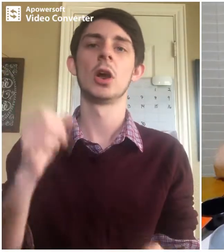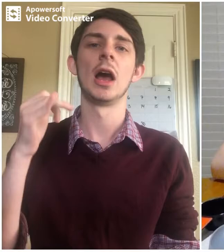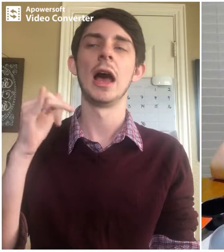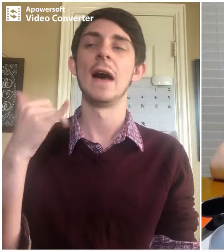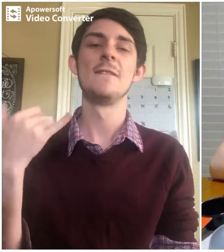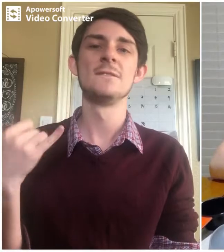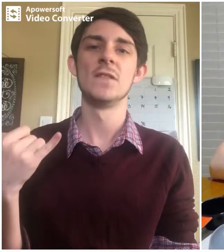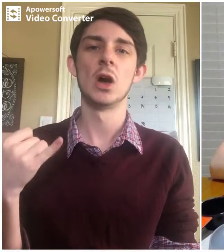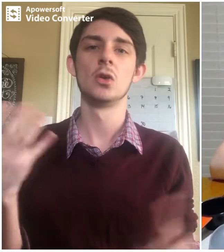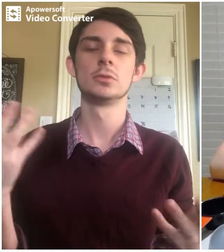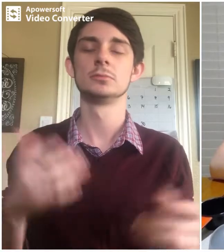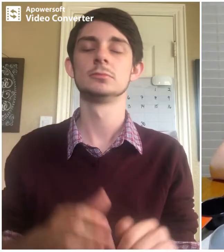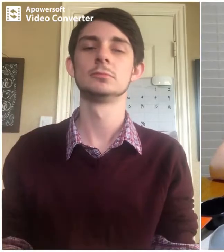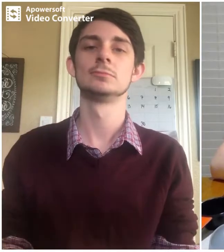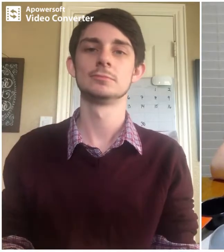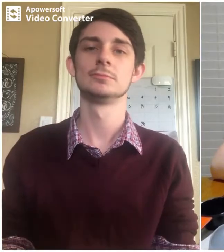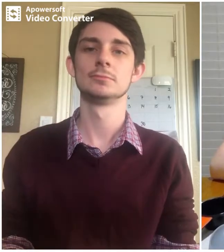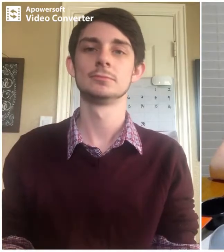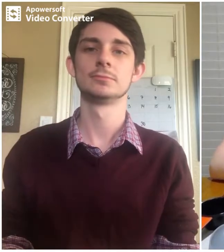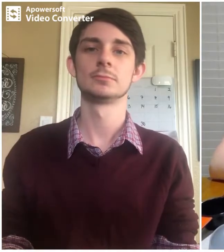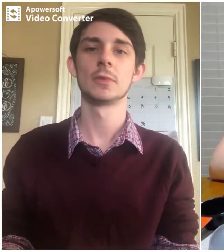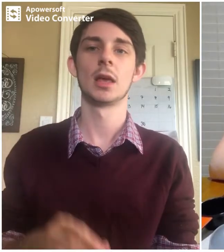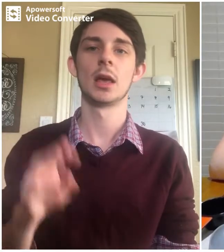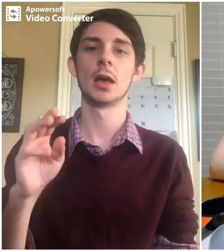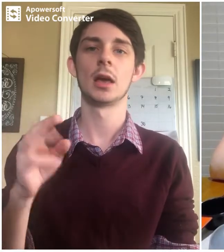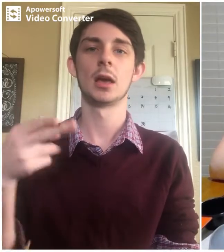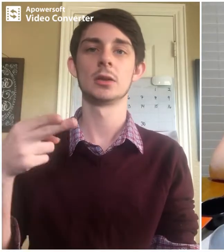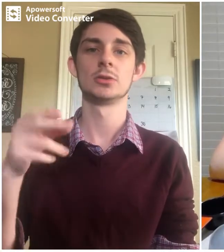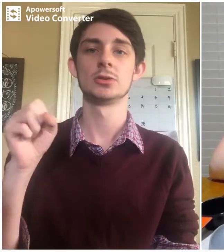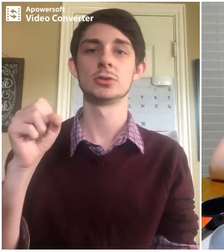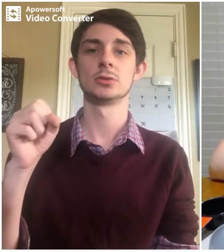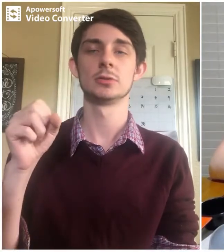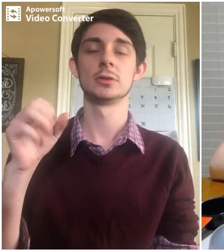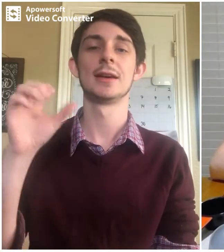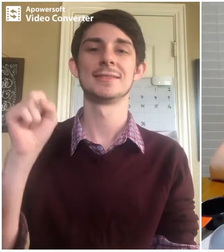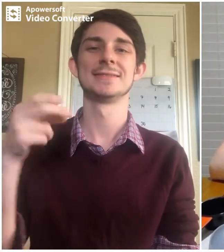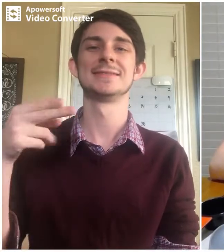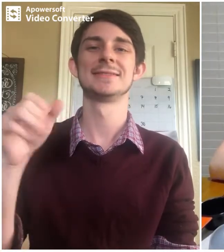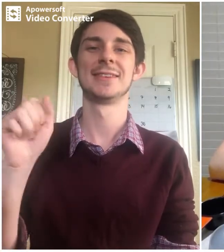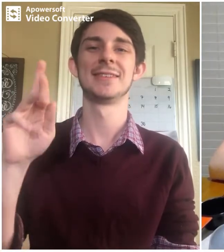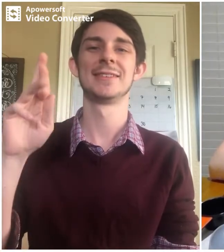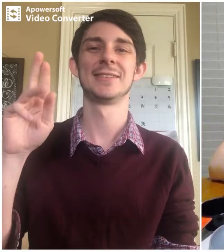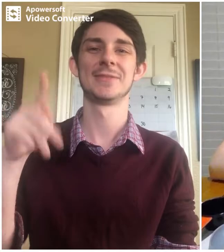You will need a permanent marker which I have right here - a sharpie. You will need a